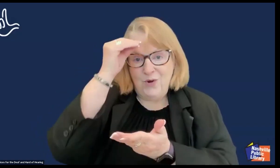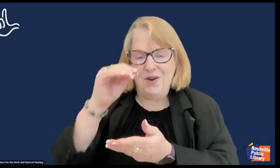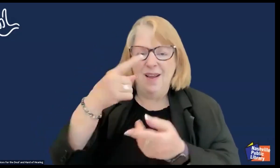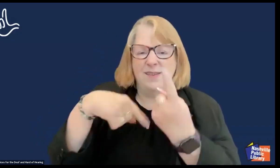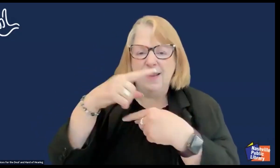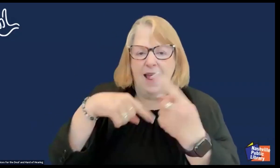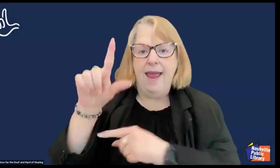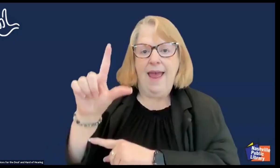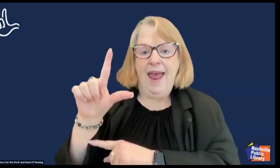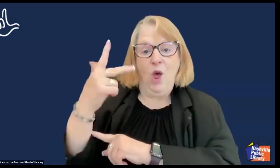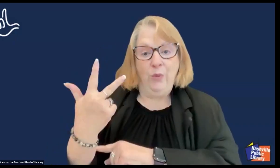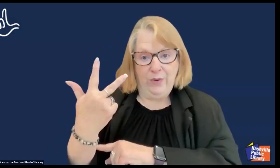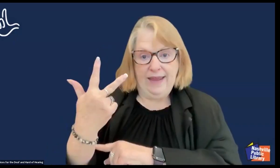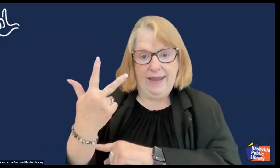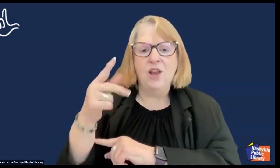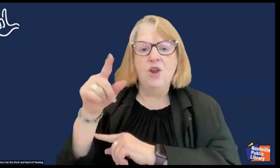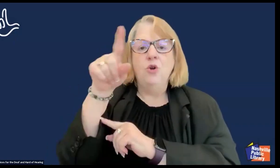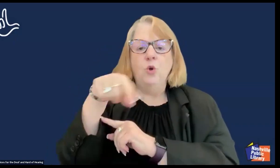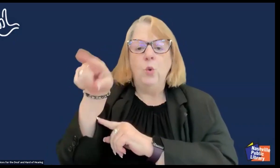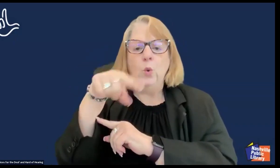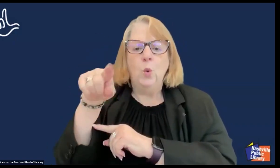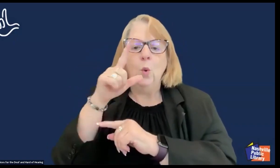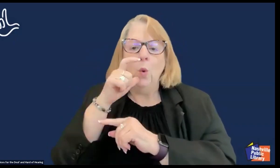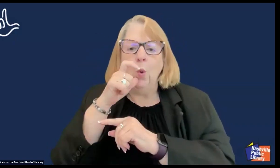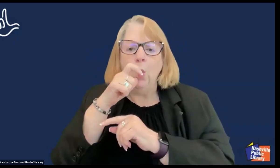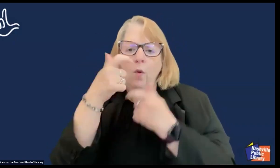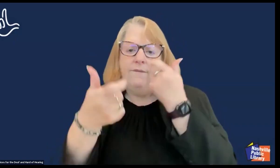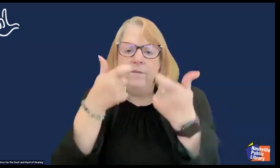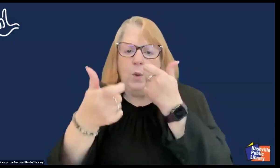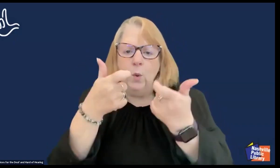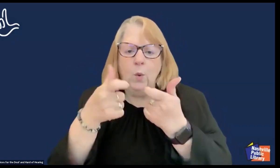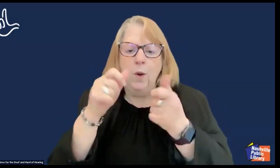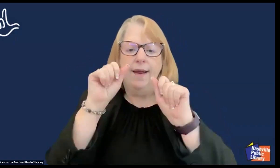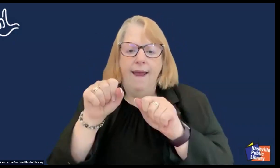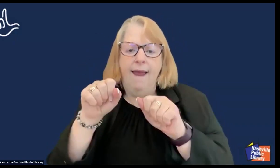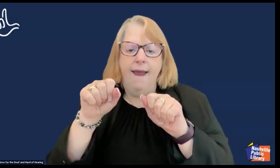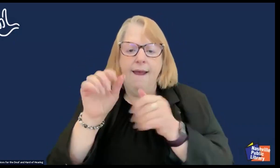And this is our third month of doing the Library Lunch and Learn, or L3.